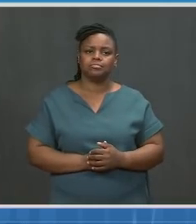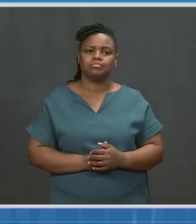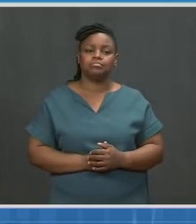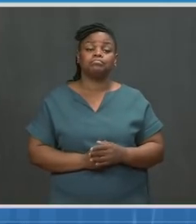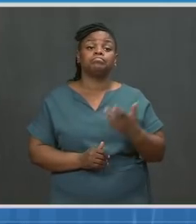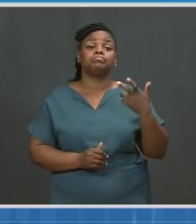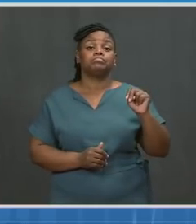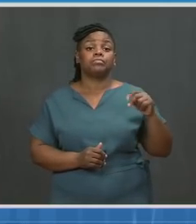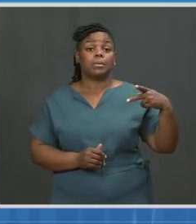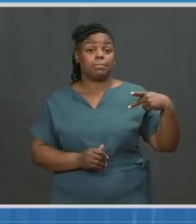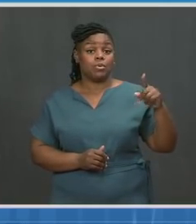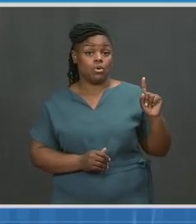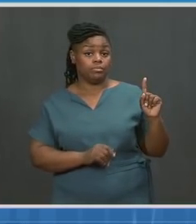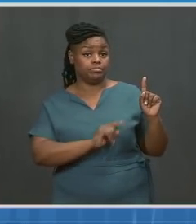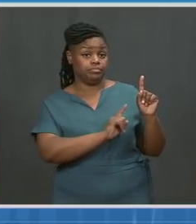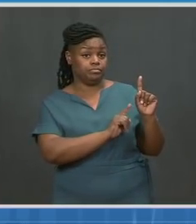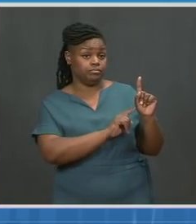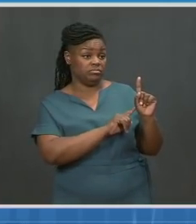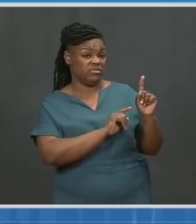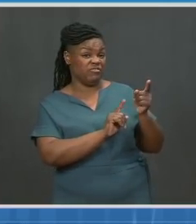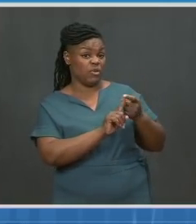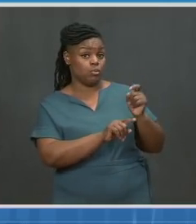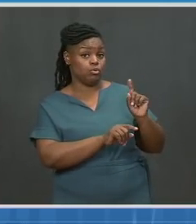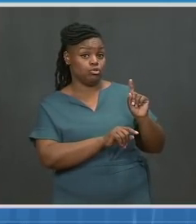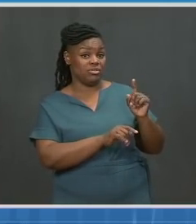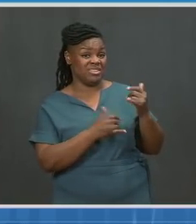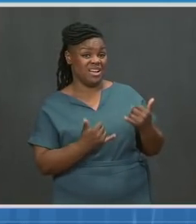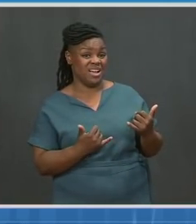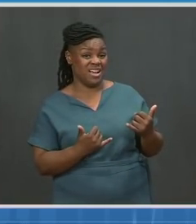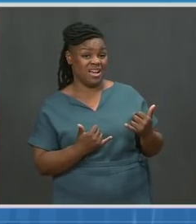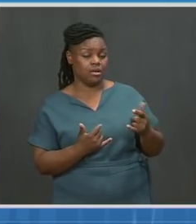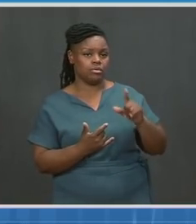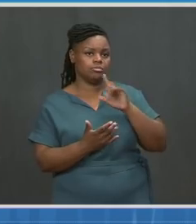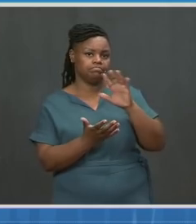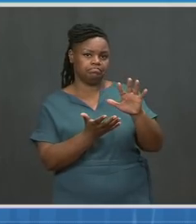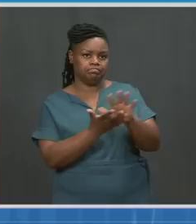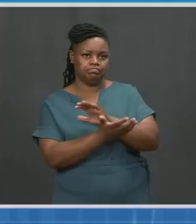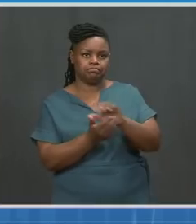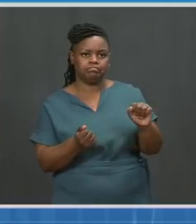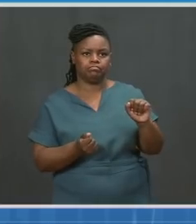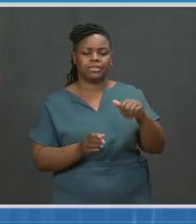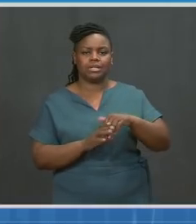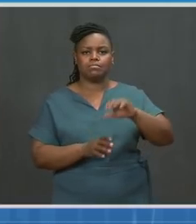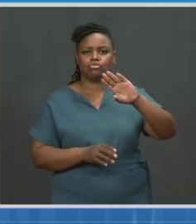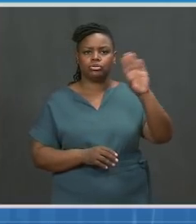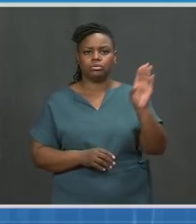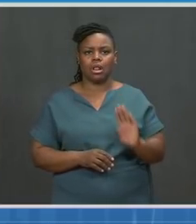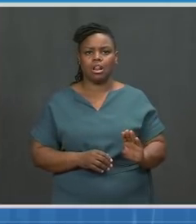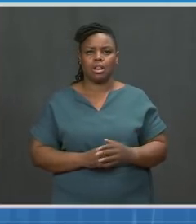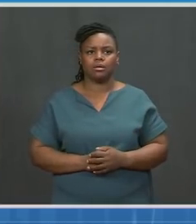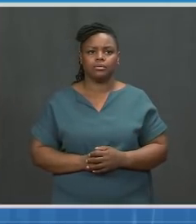the one that is right now ravaging Brazil. Next slide. We know from studies now